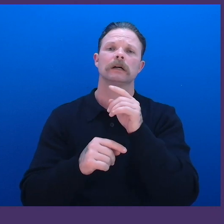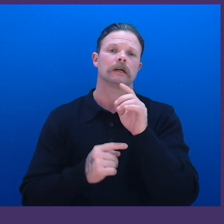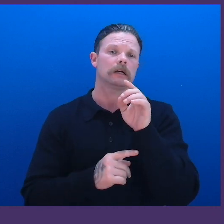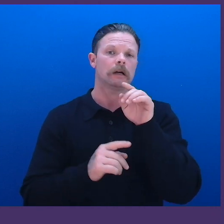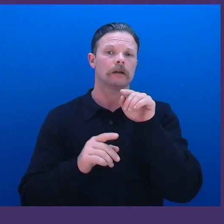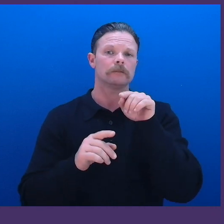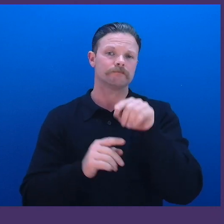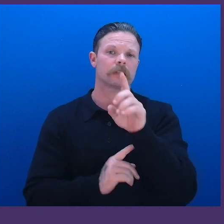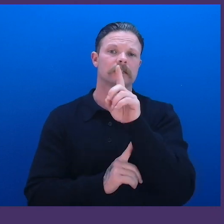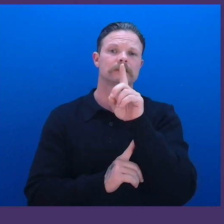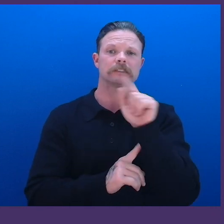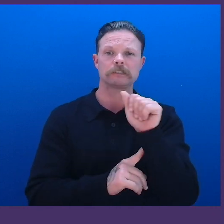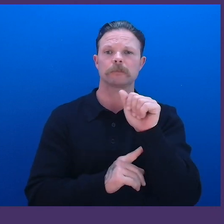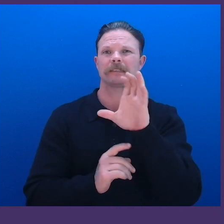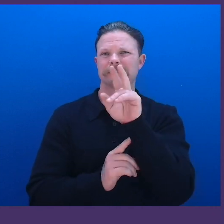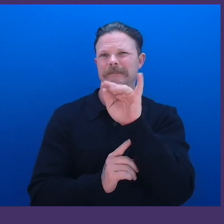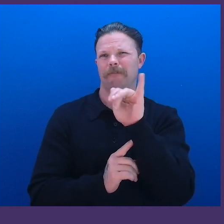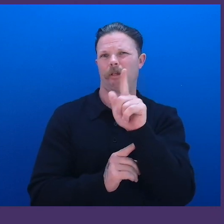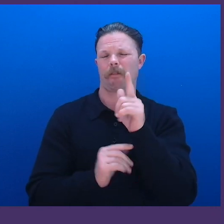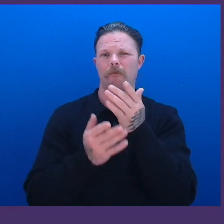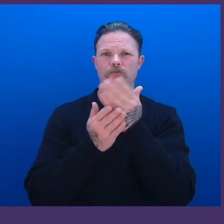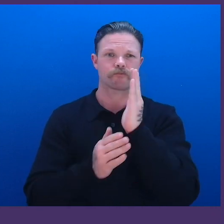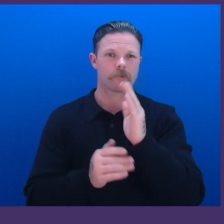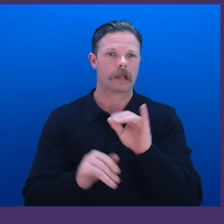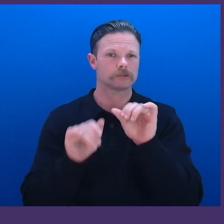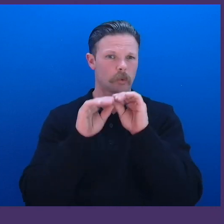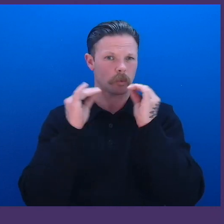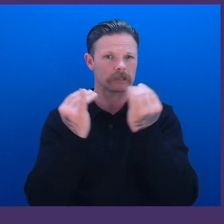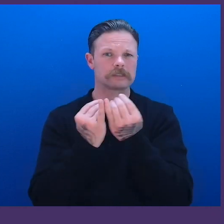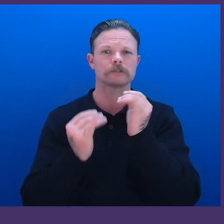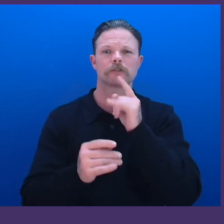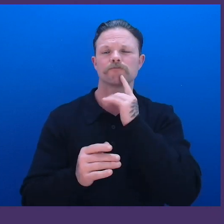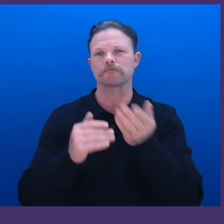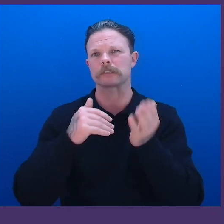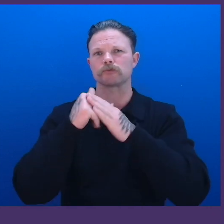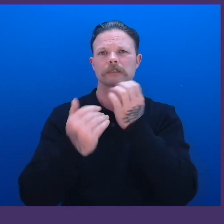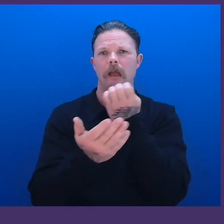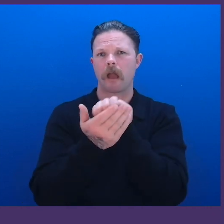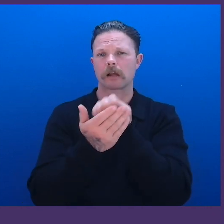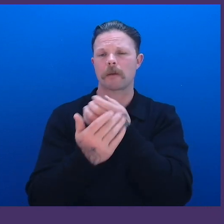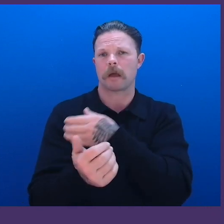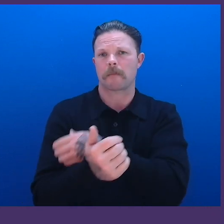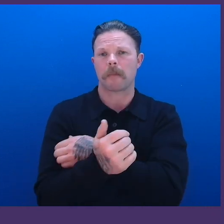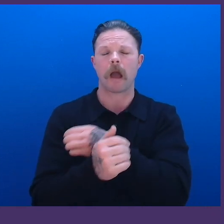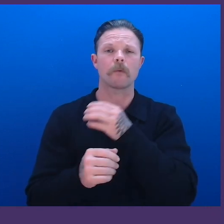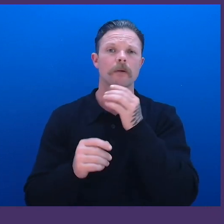that works to increase the political and economic power of disabled people in the United States.